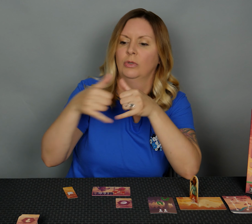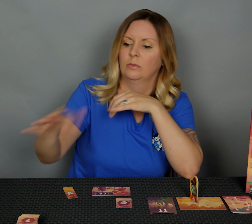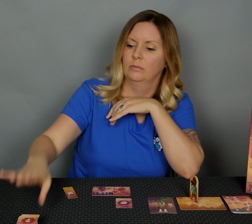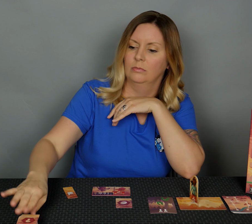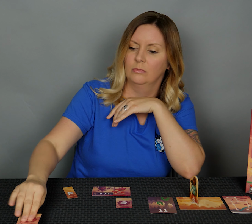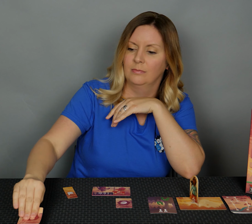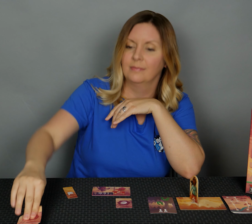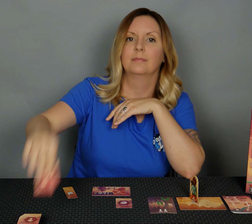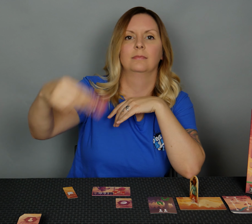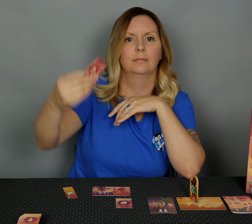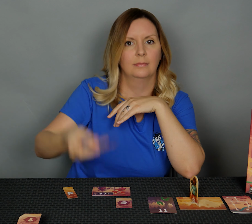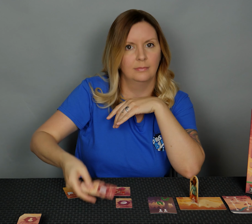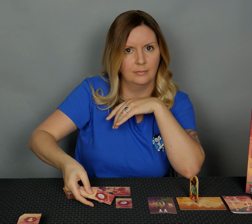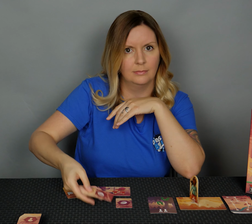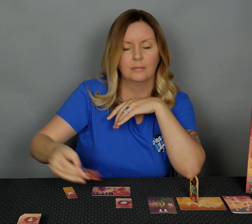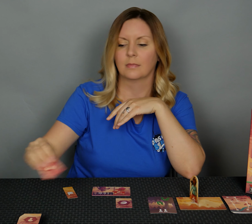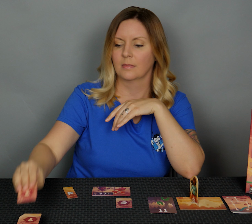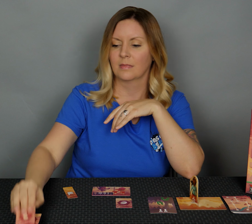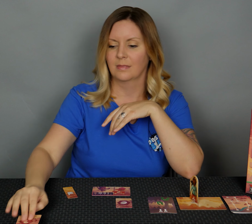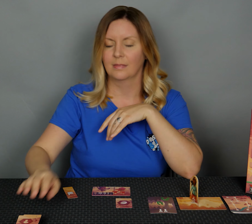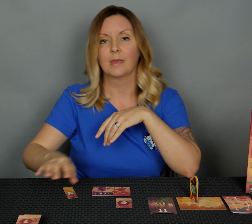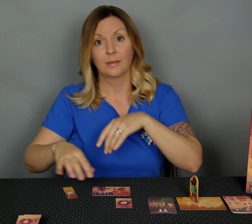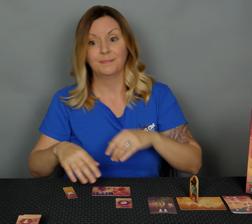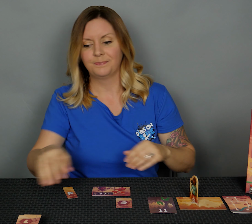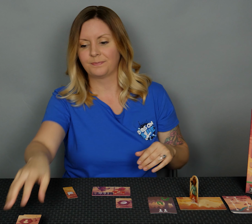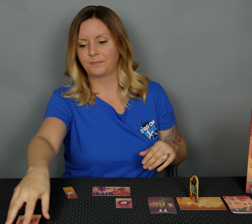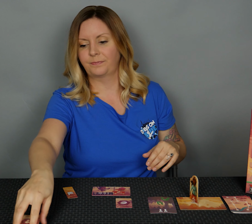above the character card.